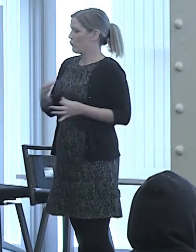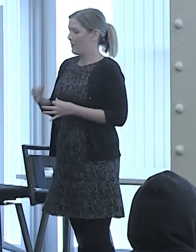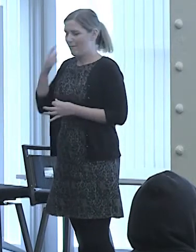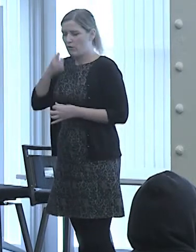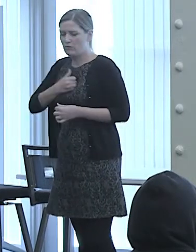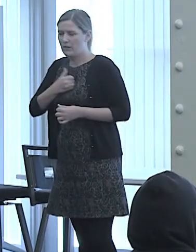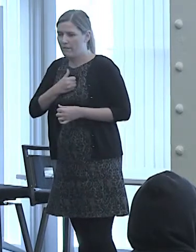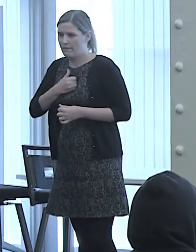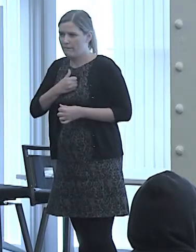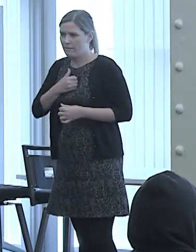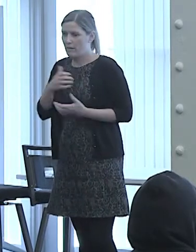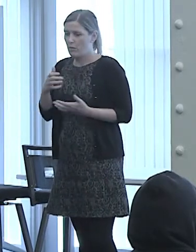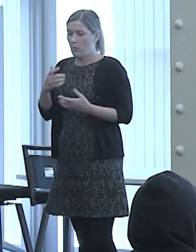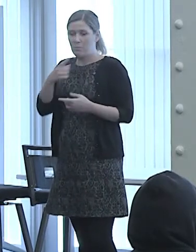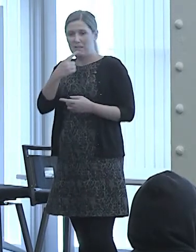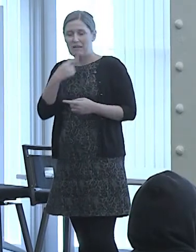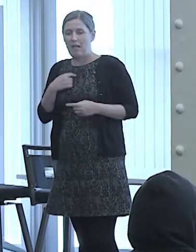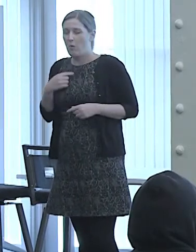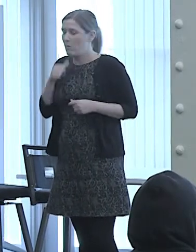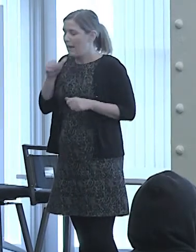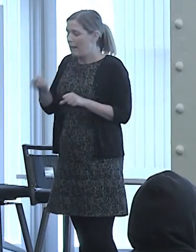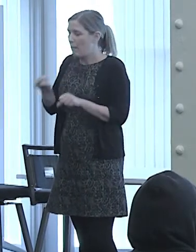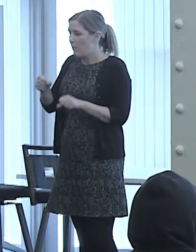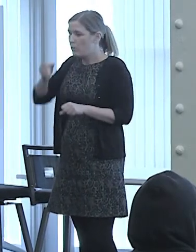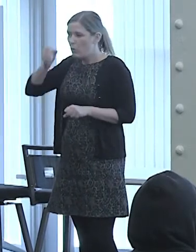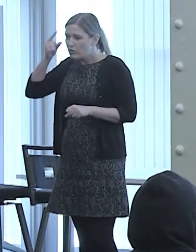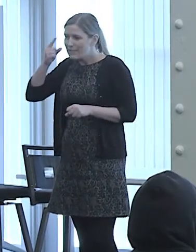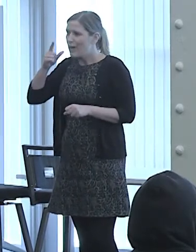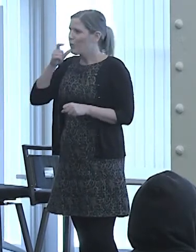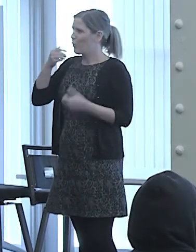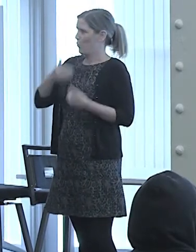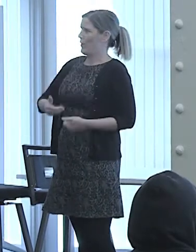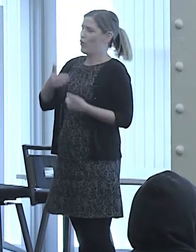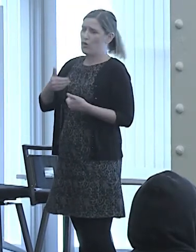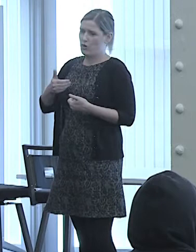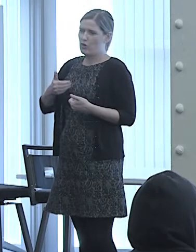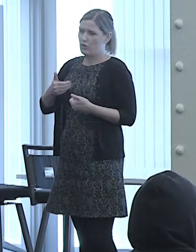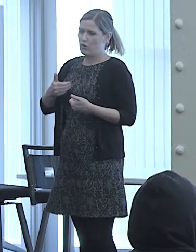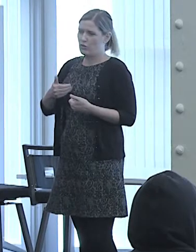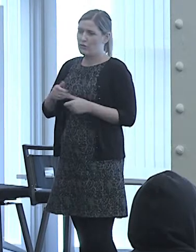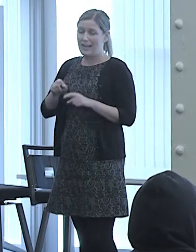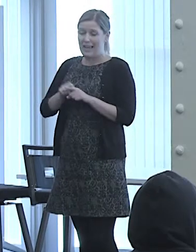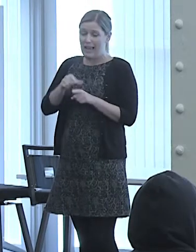or that we are unable to understand who we are. And so in queer and trans communities,